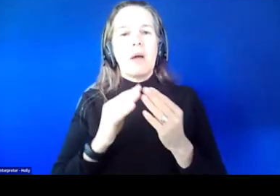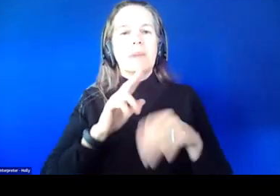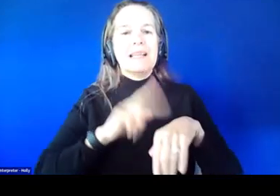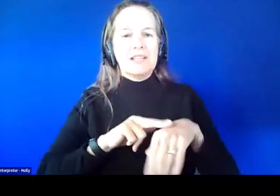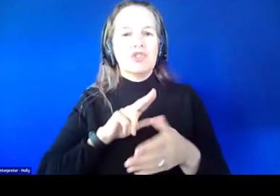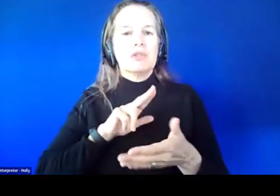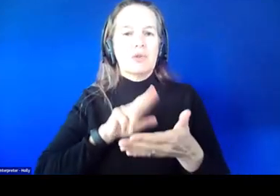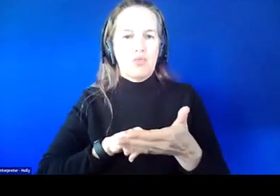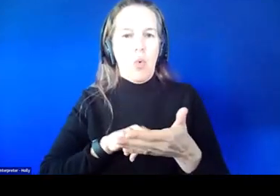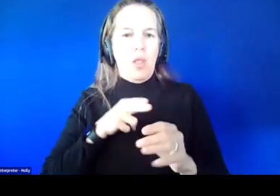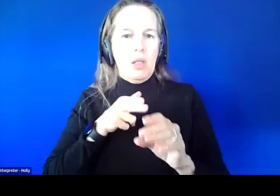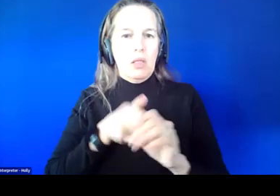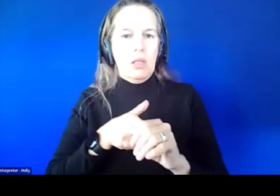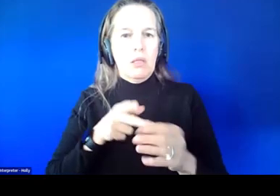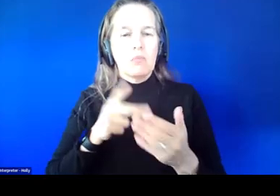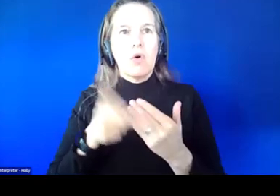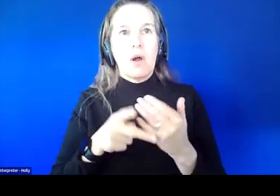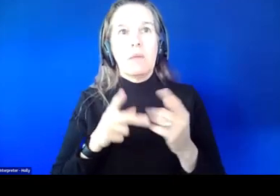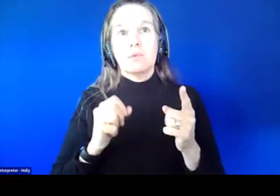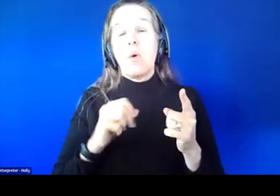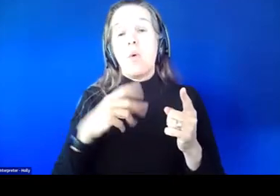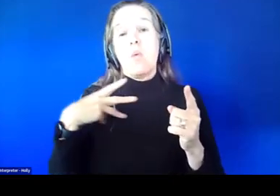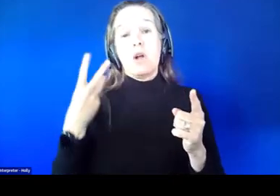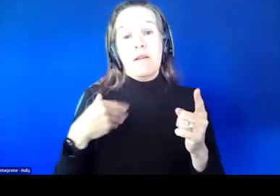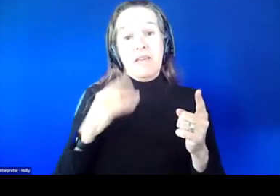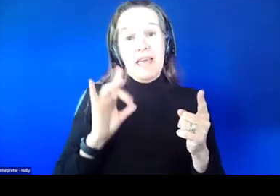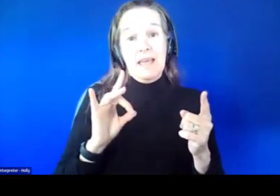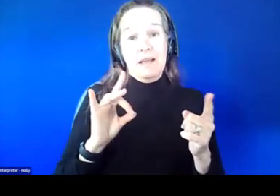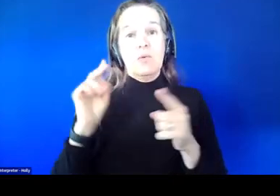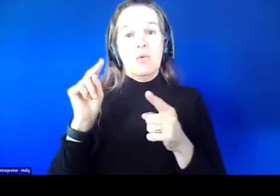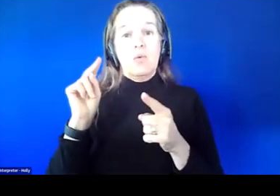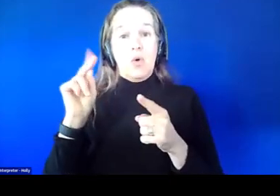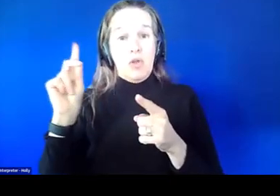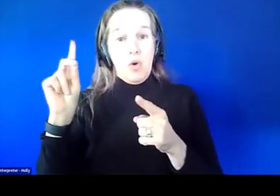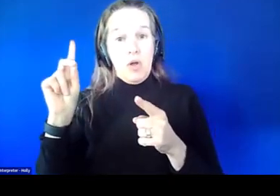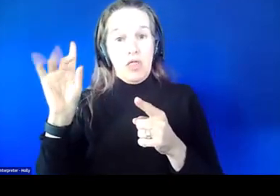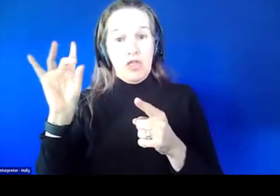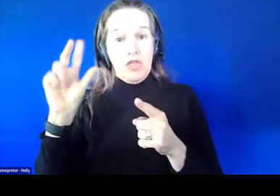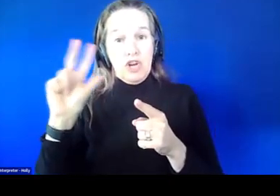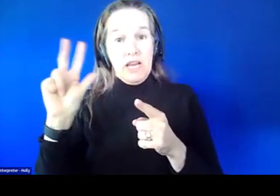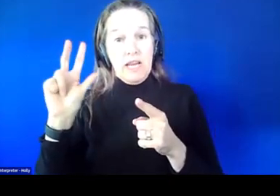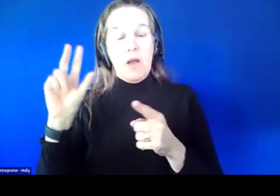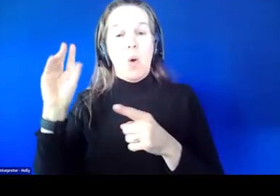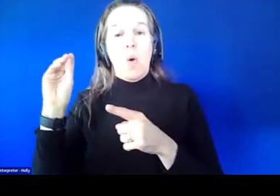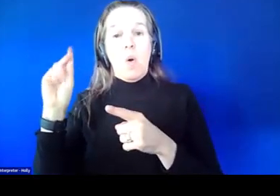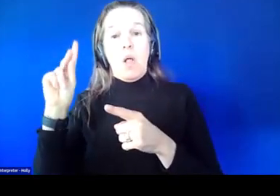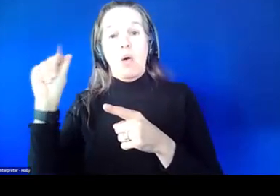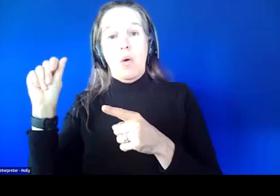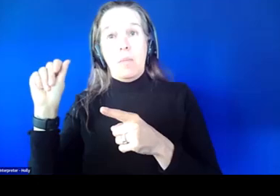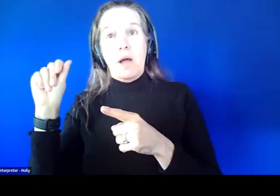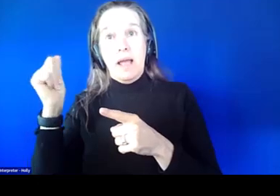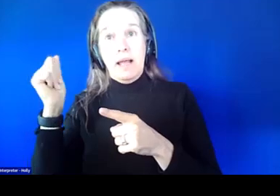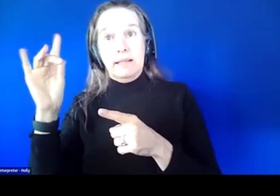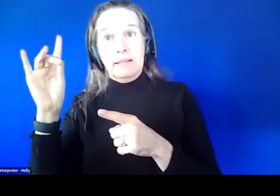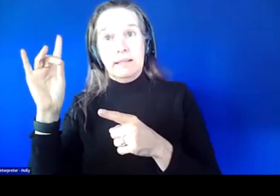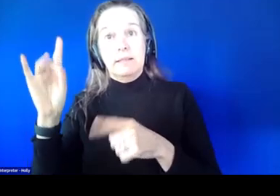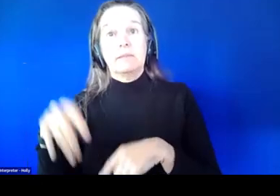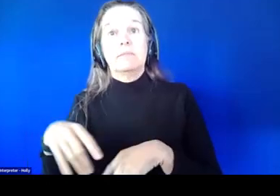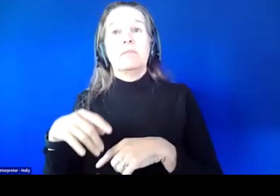So in there Washington with eight, North Dakota with three, Oklahoma with 18, Wisconsin with 11, and then